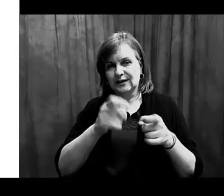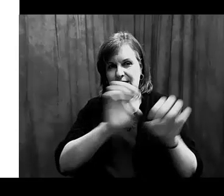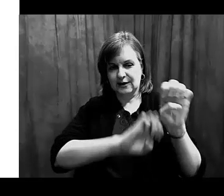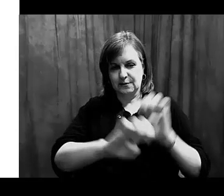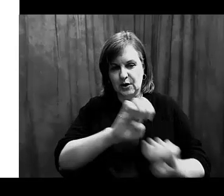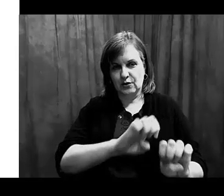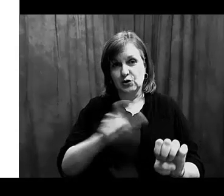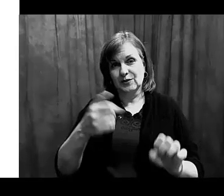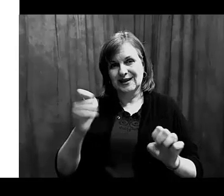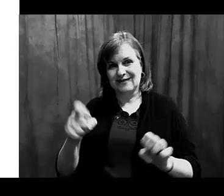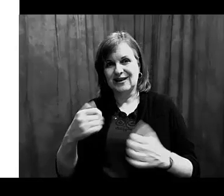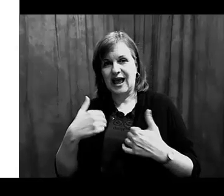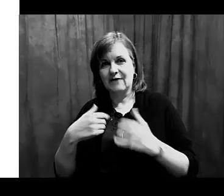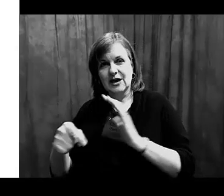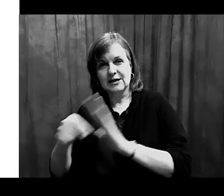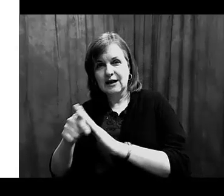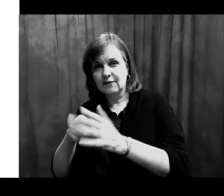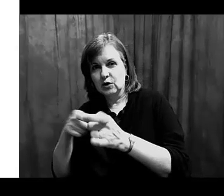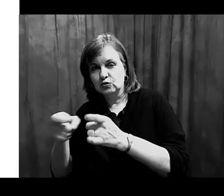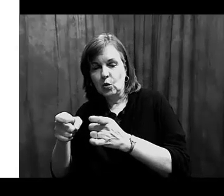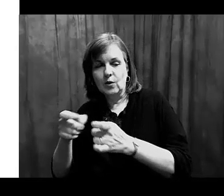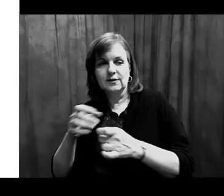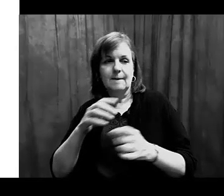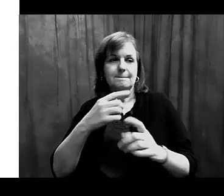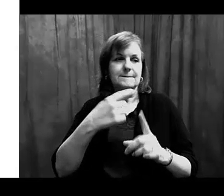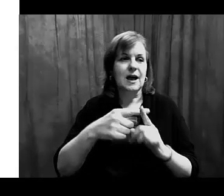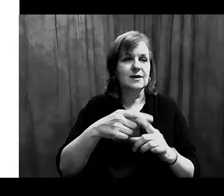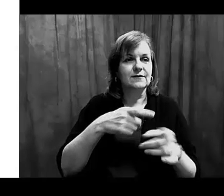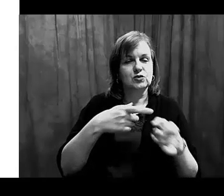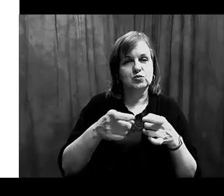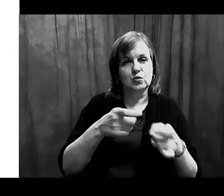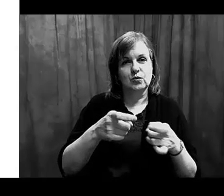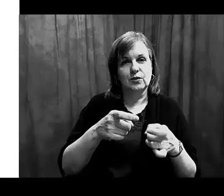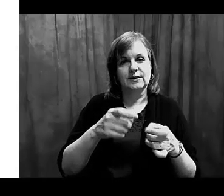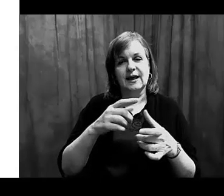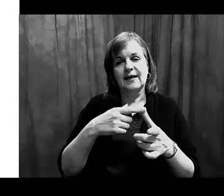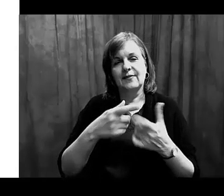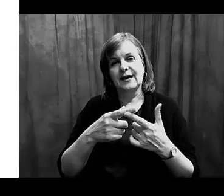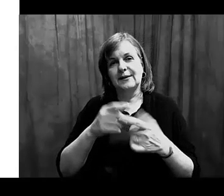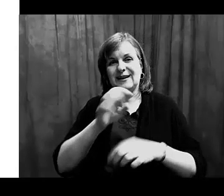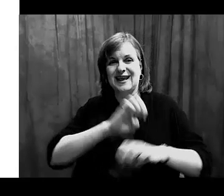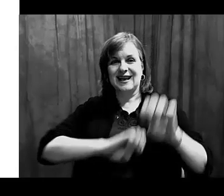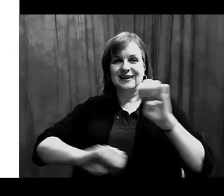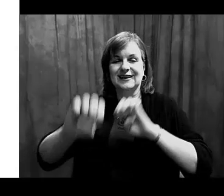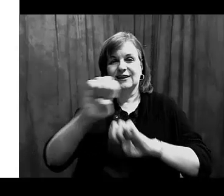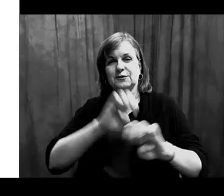so we're going to have to have things like negative controls -- positive controls